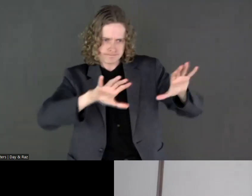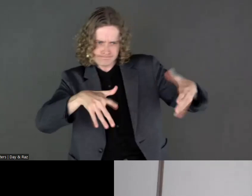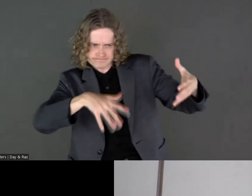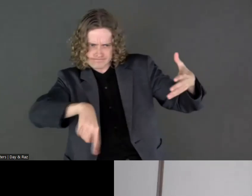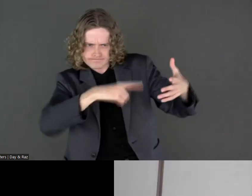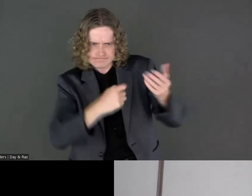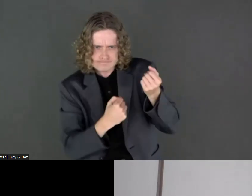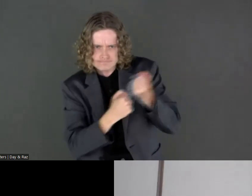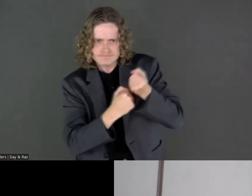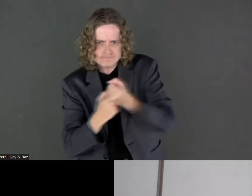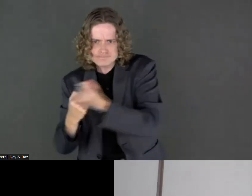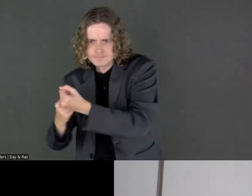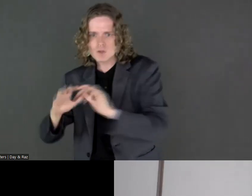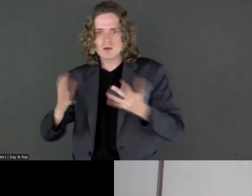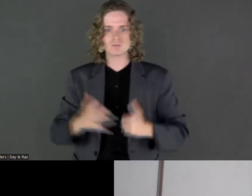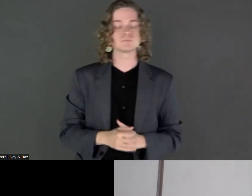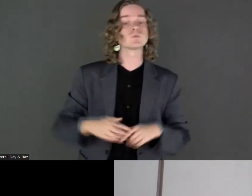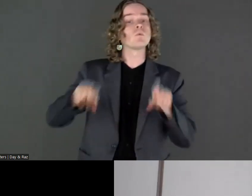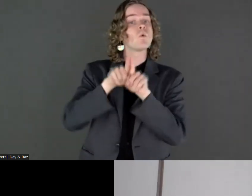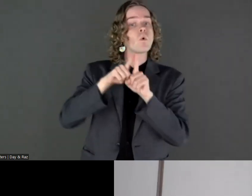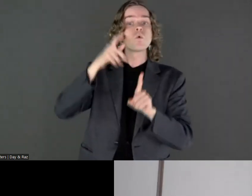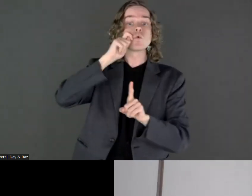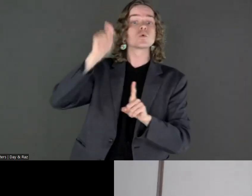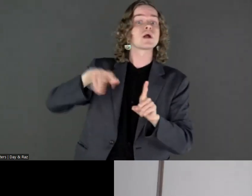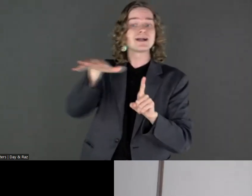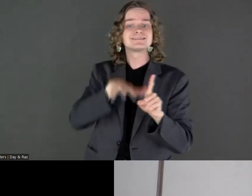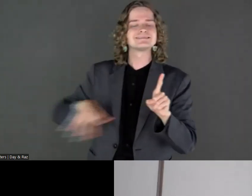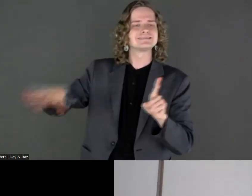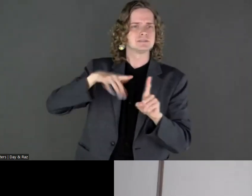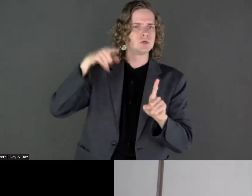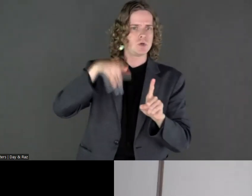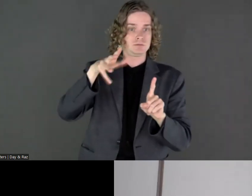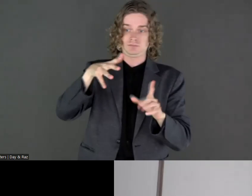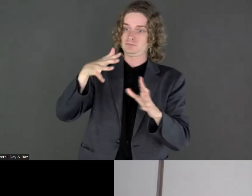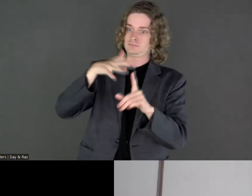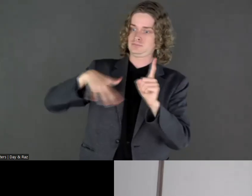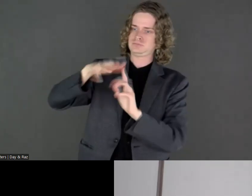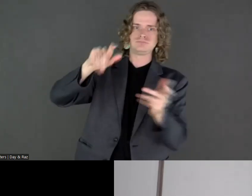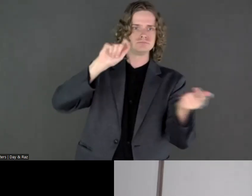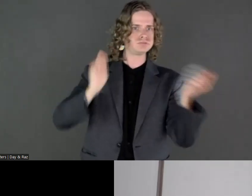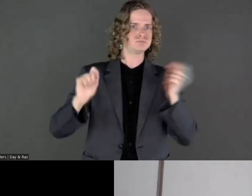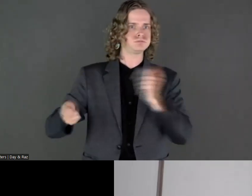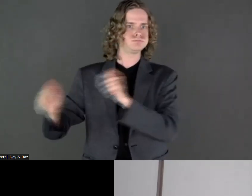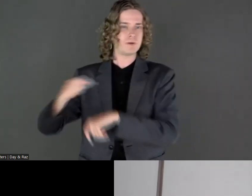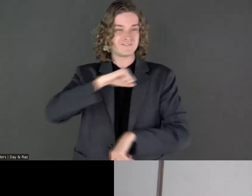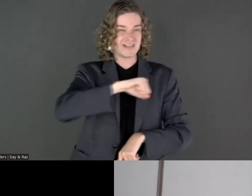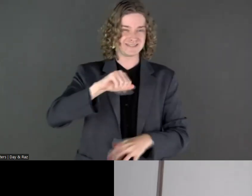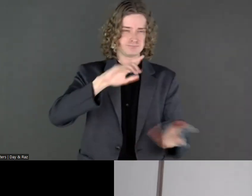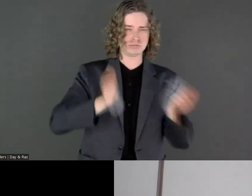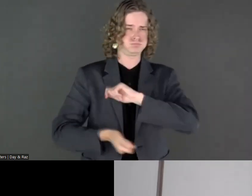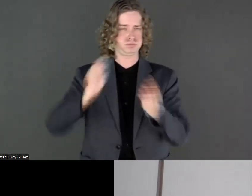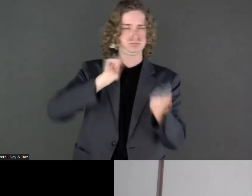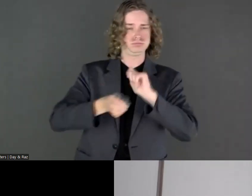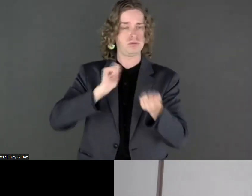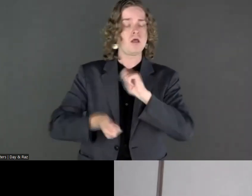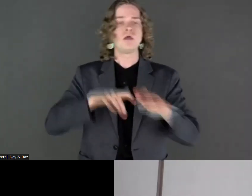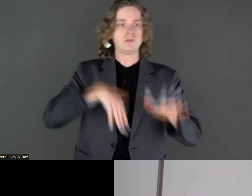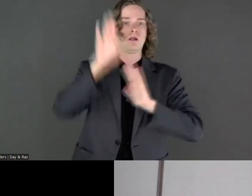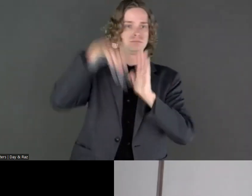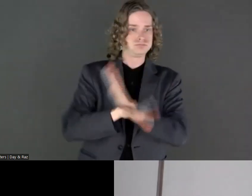the situation changes very quickly. And certain things like planning long term planning in the